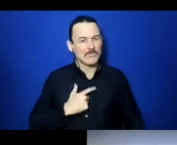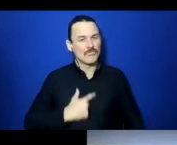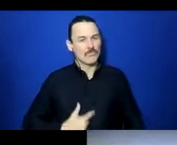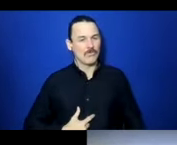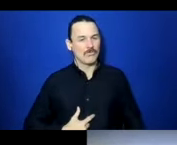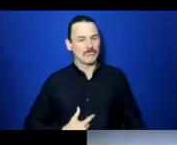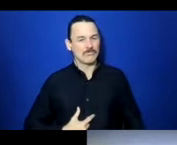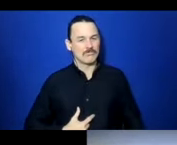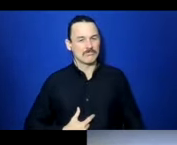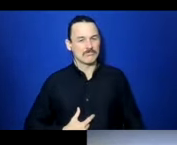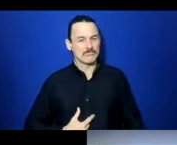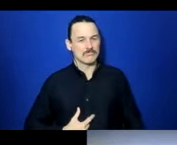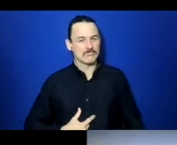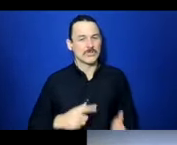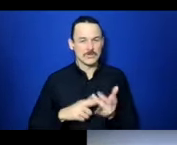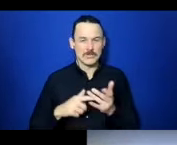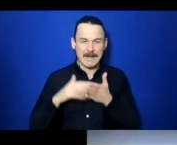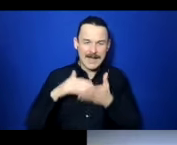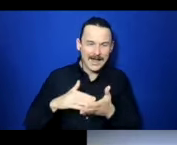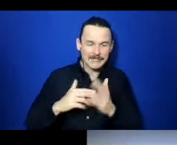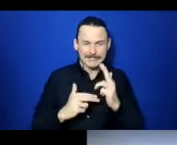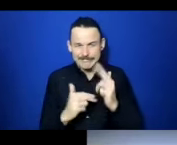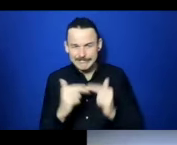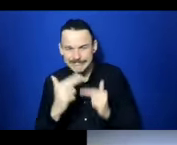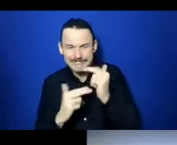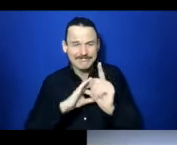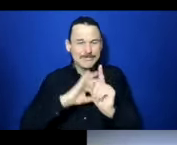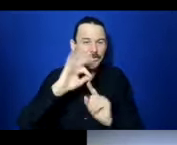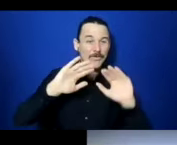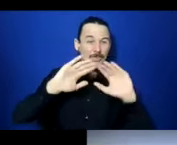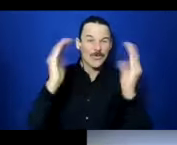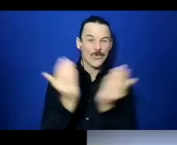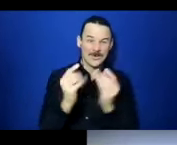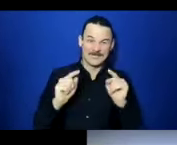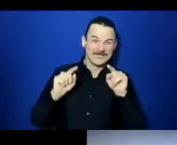building the world that we want to live in and not sitting on the sidelines. Thank you.